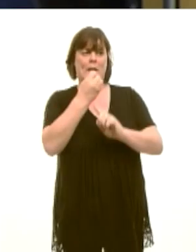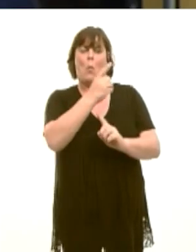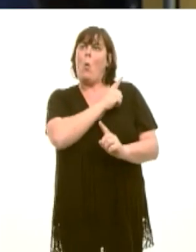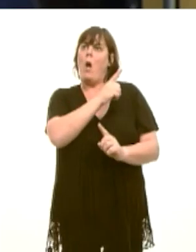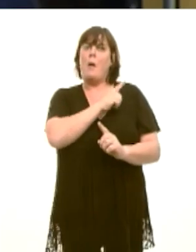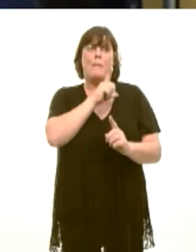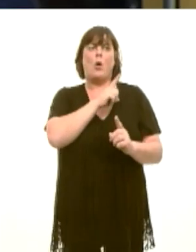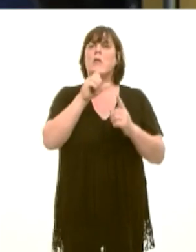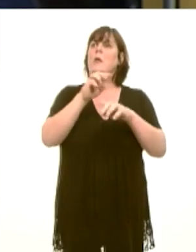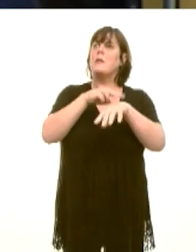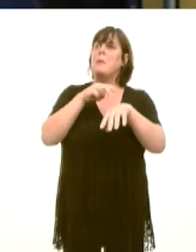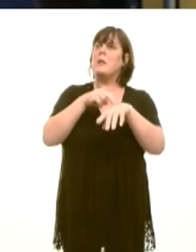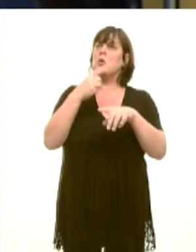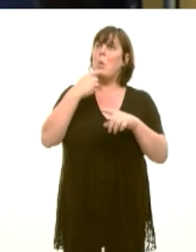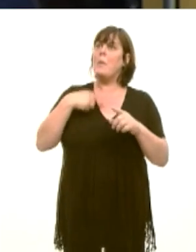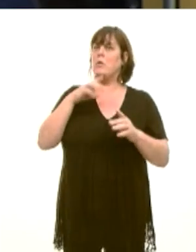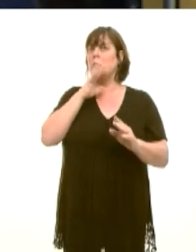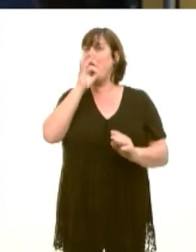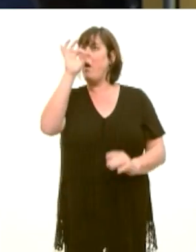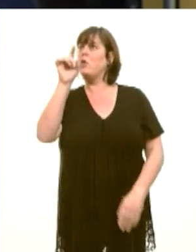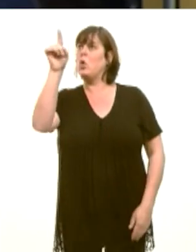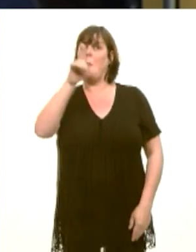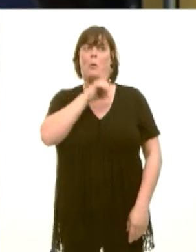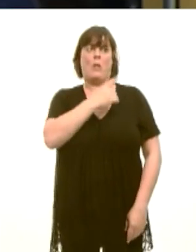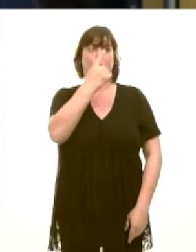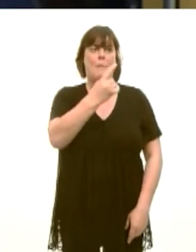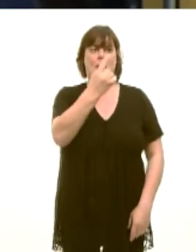because they simply do not have the time to look into wider issues like this. Iím concerned